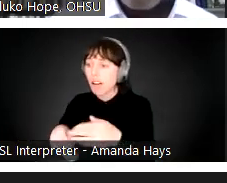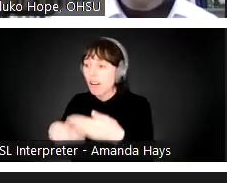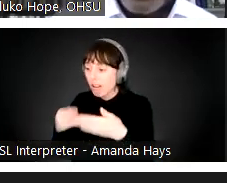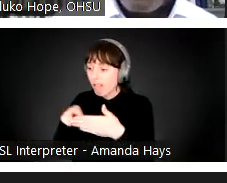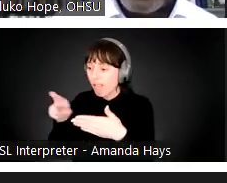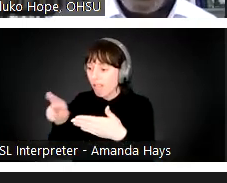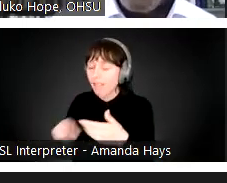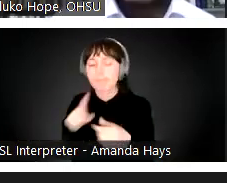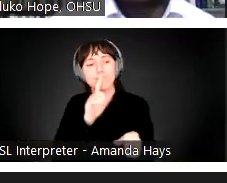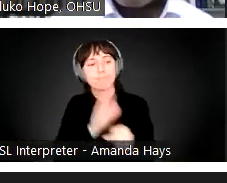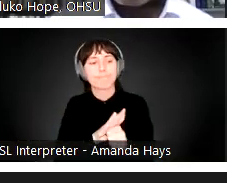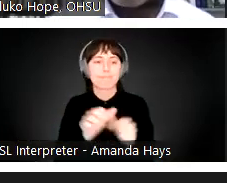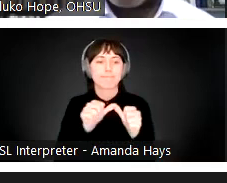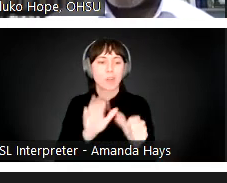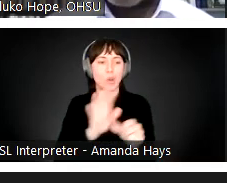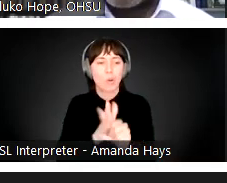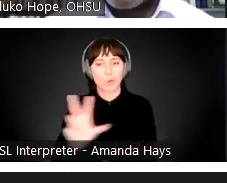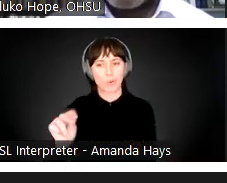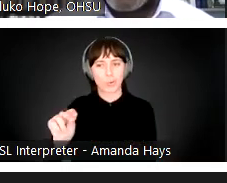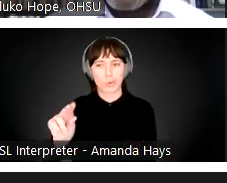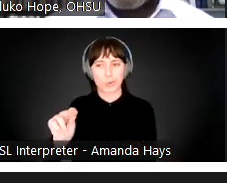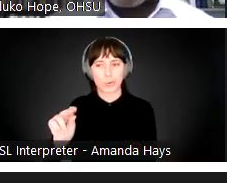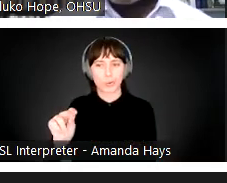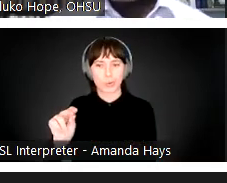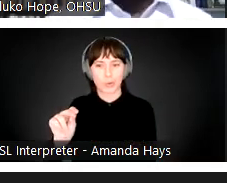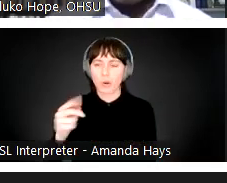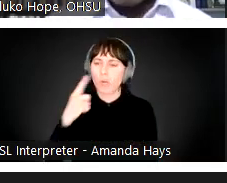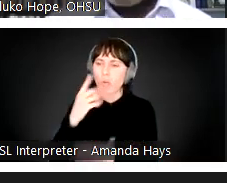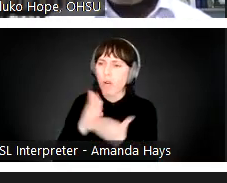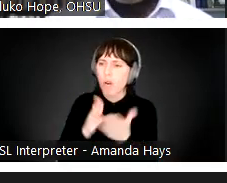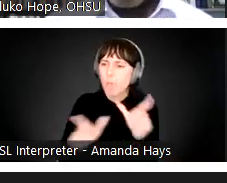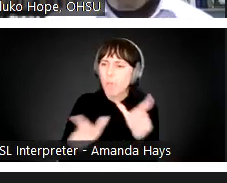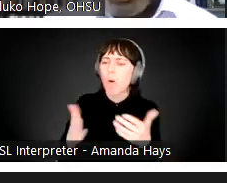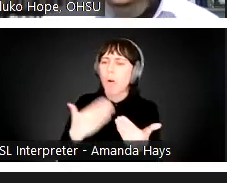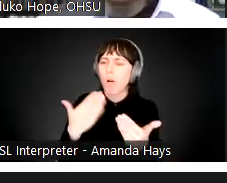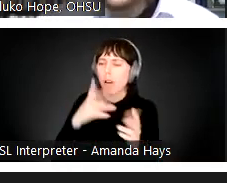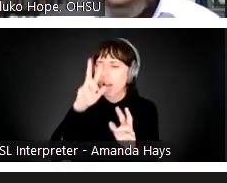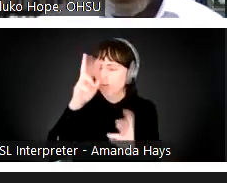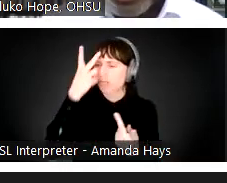laboratory tests. And I think that can be a very confusing thing because the lab